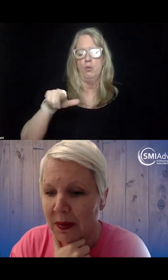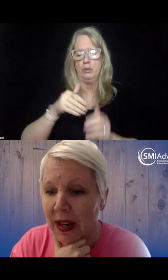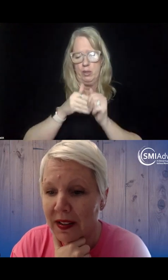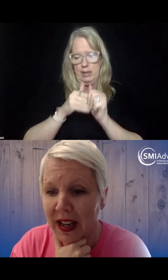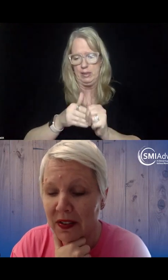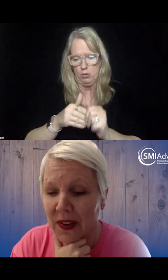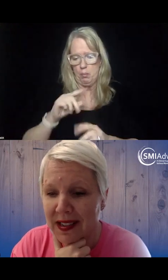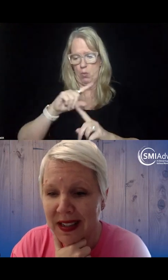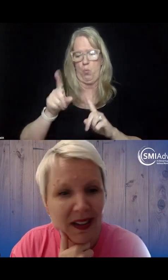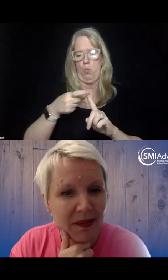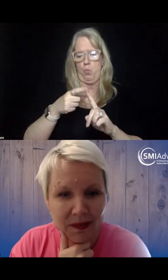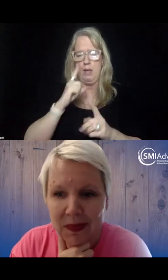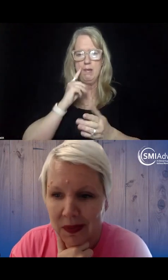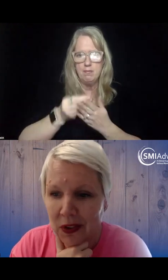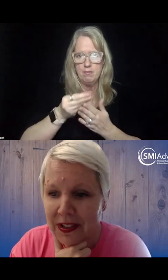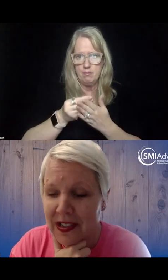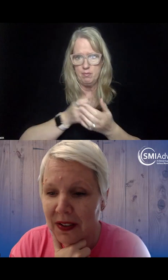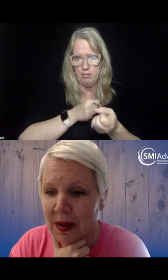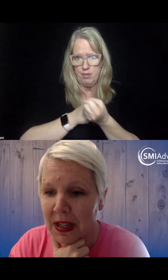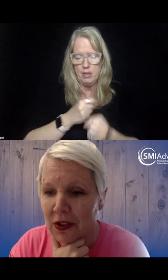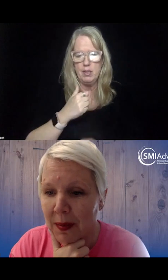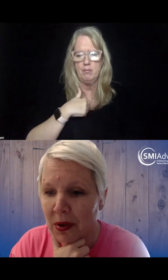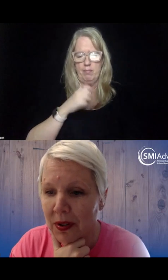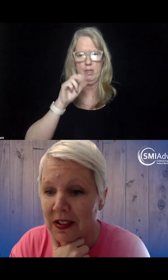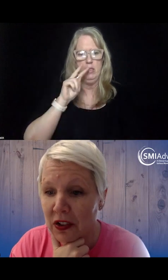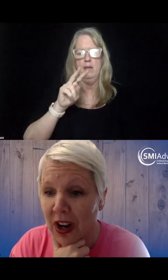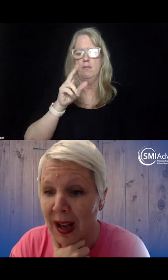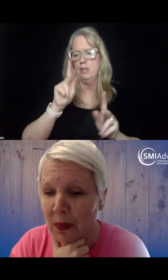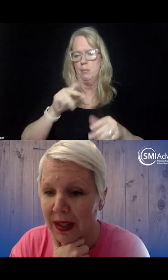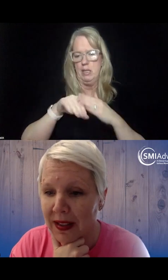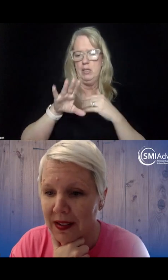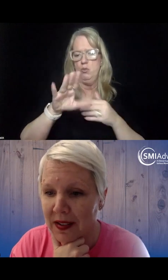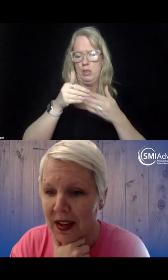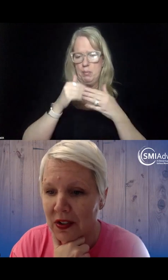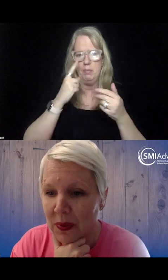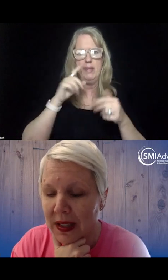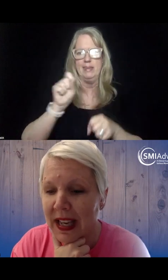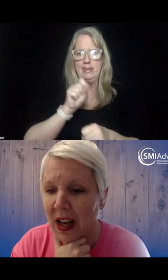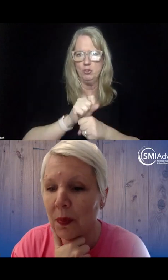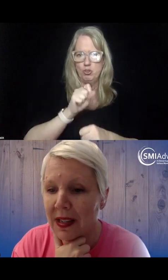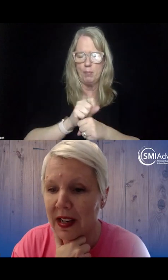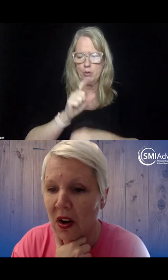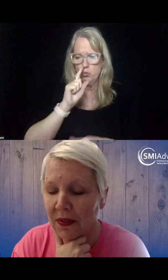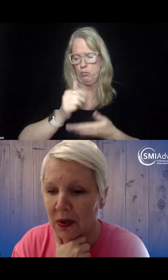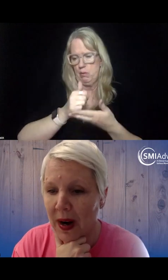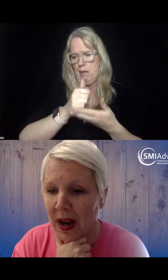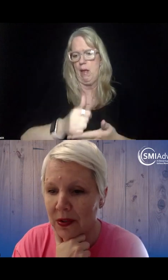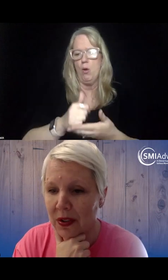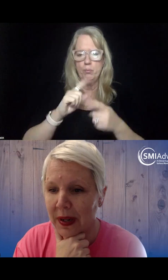WHEN IT GETS FUNDED, LOOK TO SEE IF SOMEBODY IN YOUR NEIGHBORHOOD NEEDS A JOB AT ONE OF THESE TO GET THESE OFF THE GROUND.